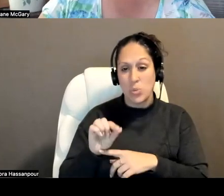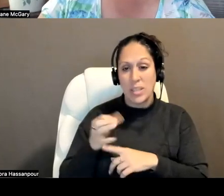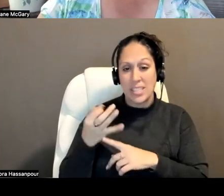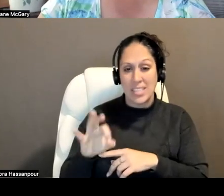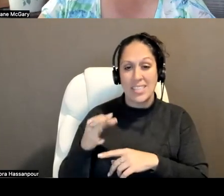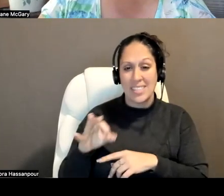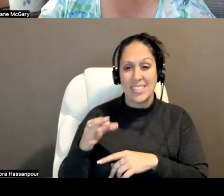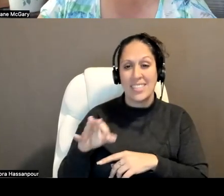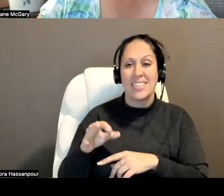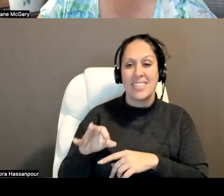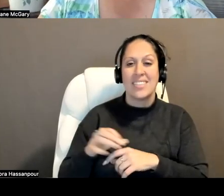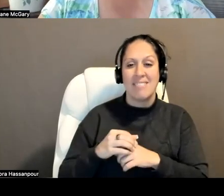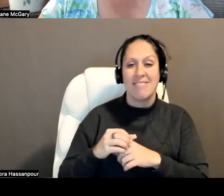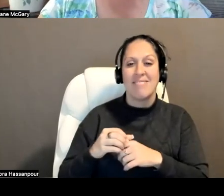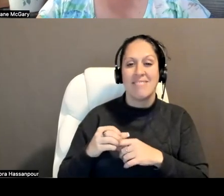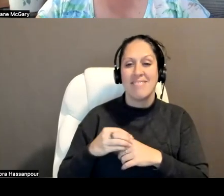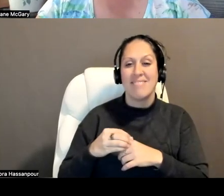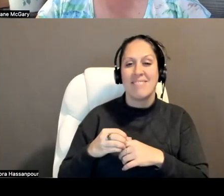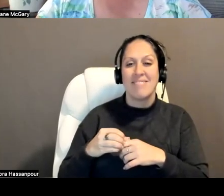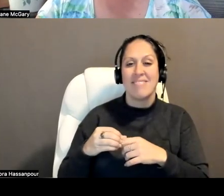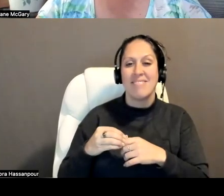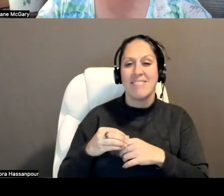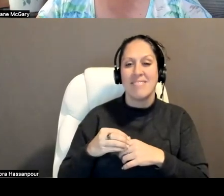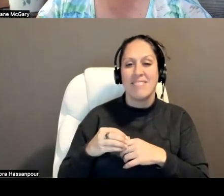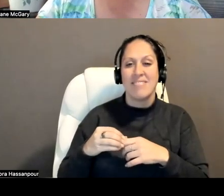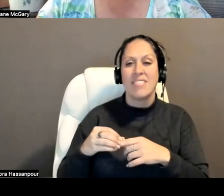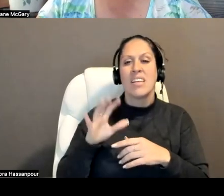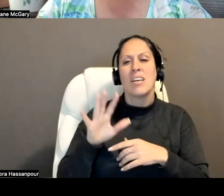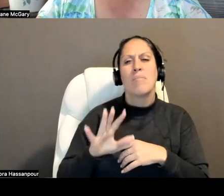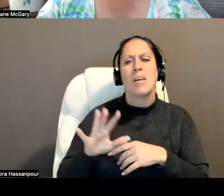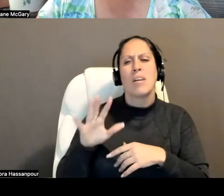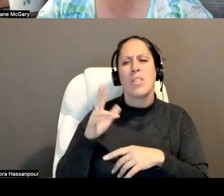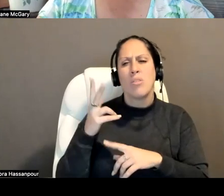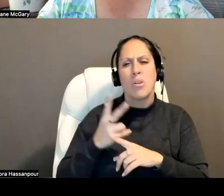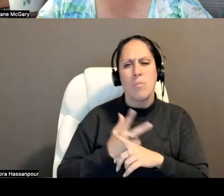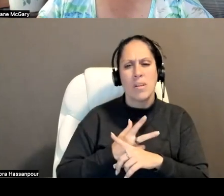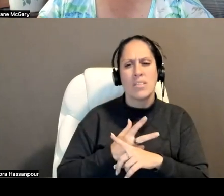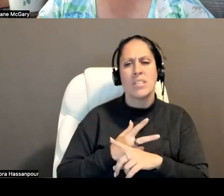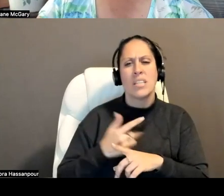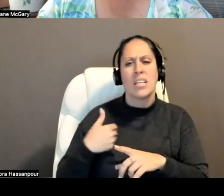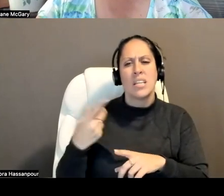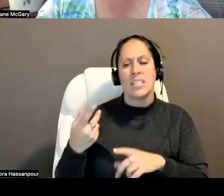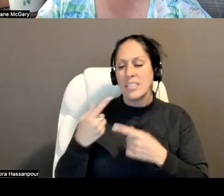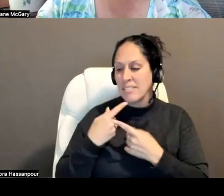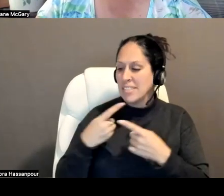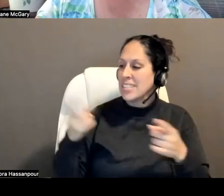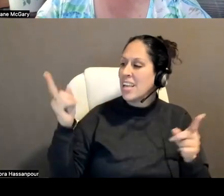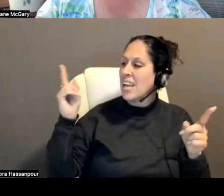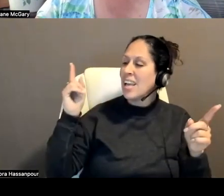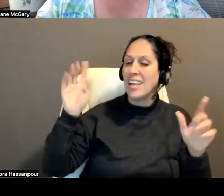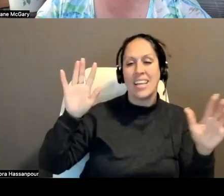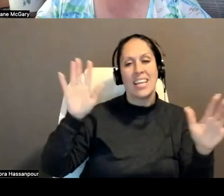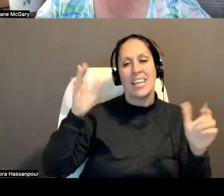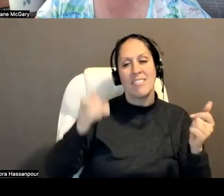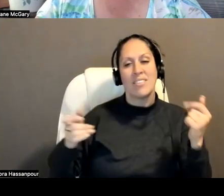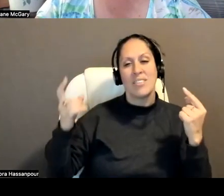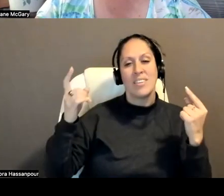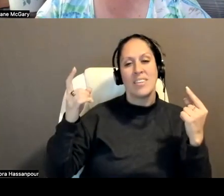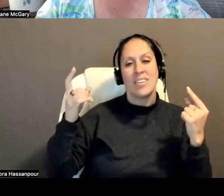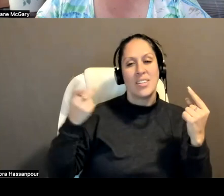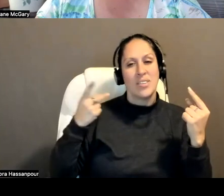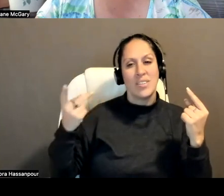Oh wow! So about three months into us telling the world: "Hey everybody, we're Aroma Duo!"